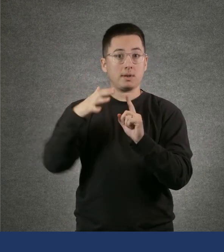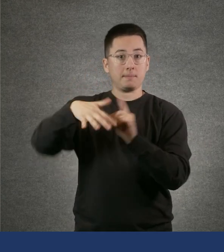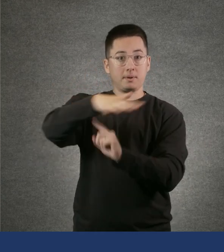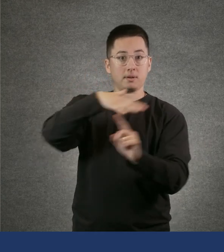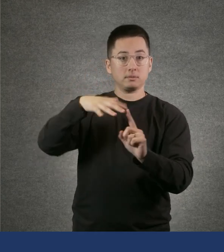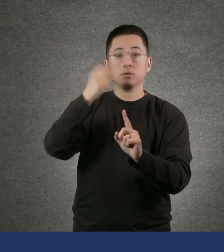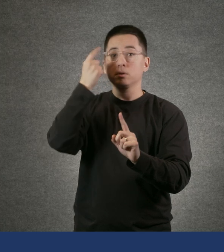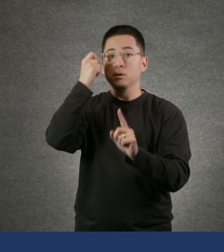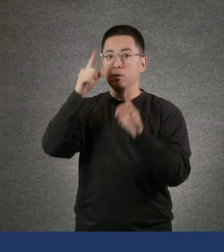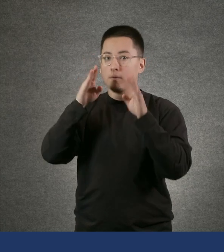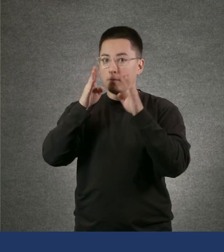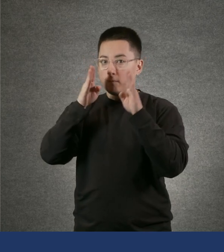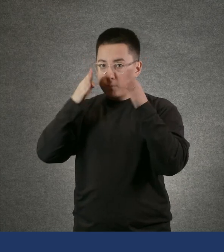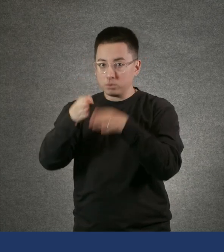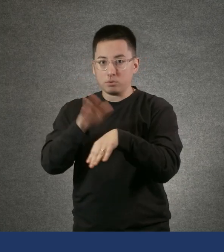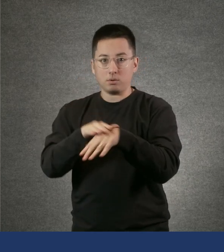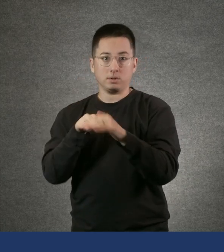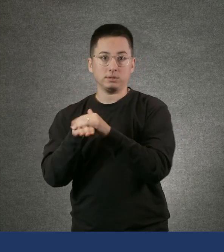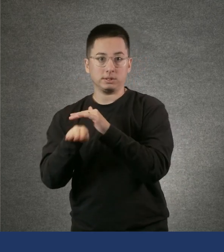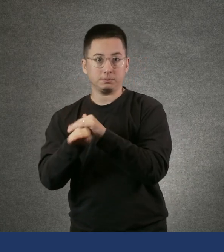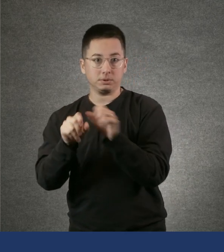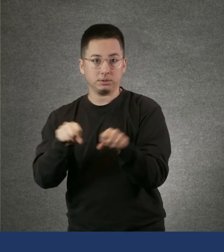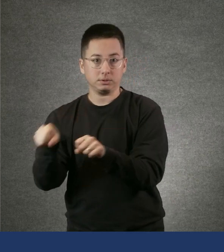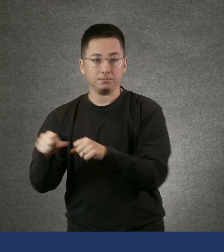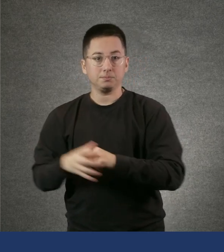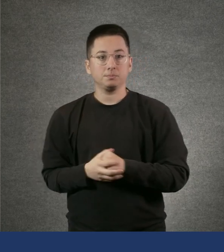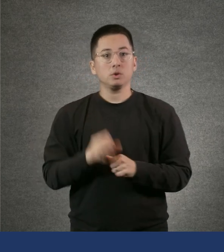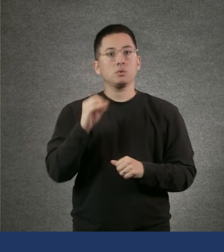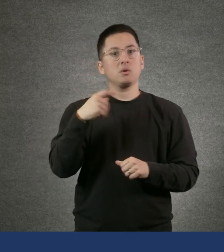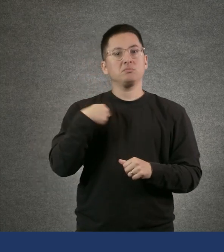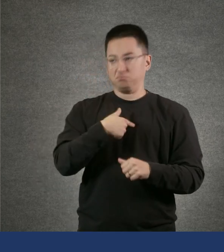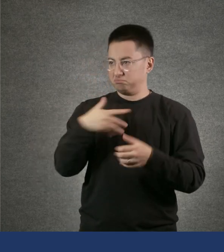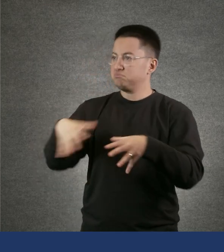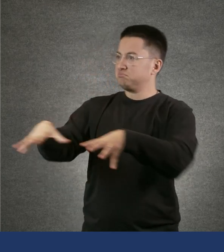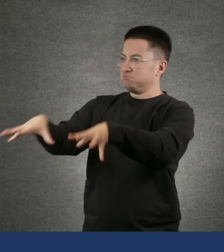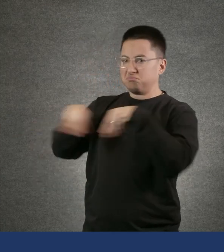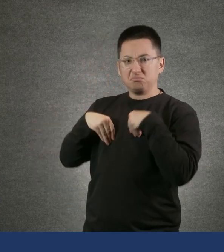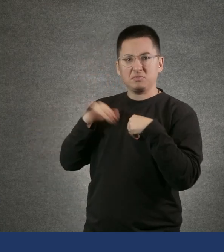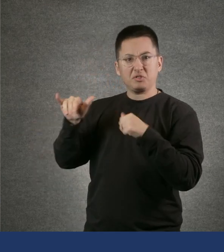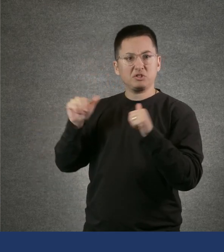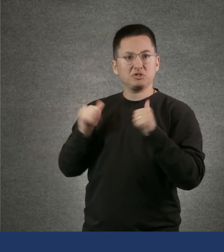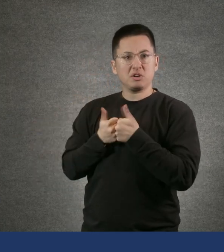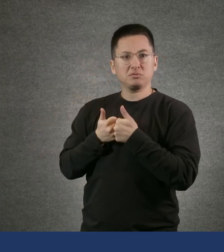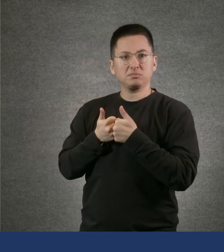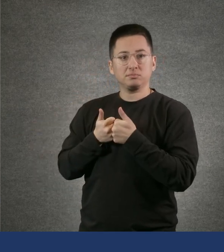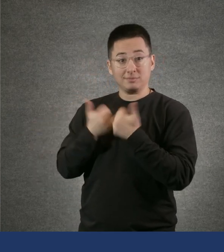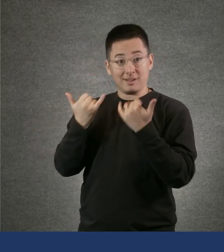in a cold climate and focus on accessibility. And so we accepted the challenge.